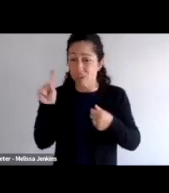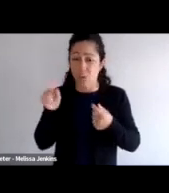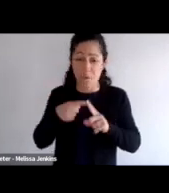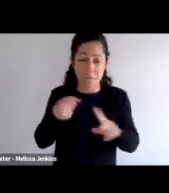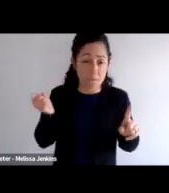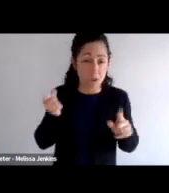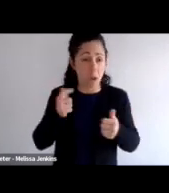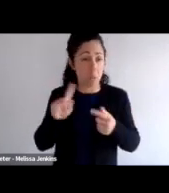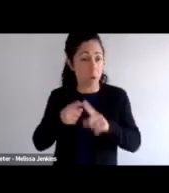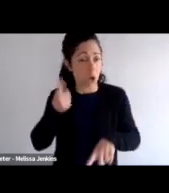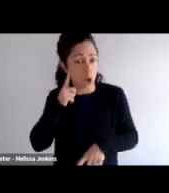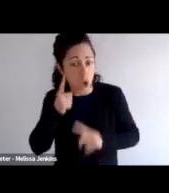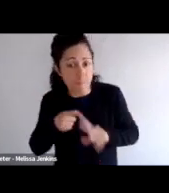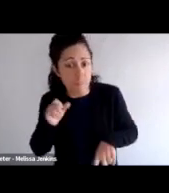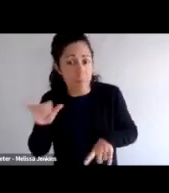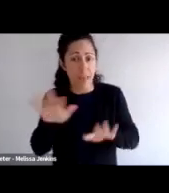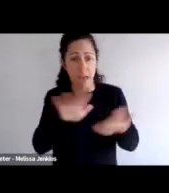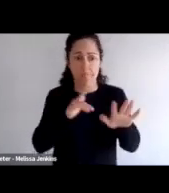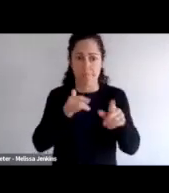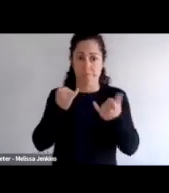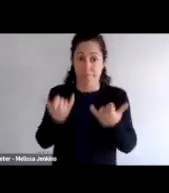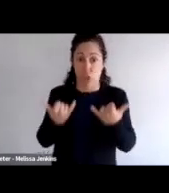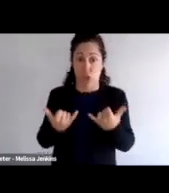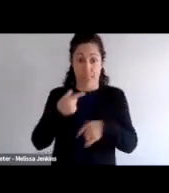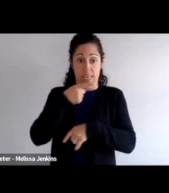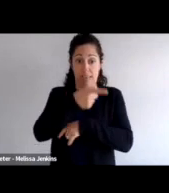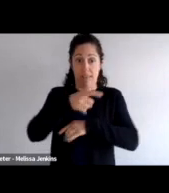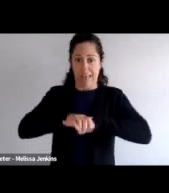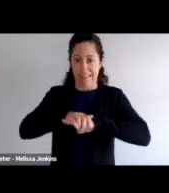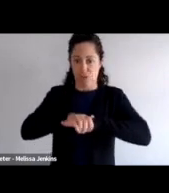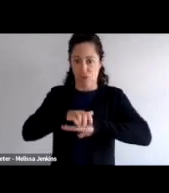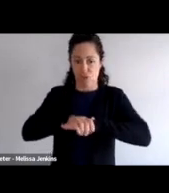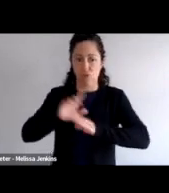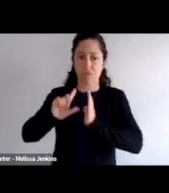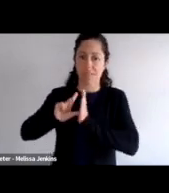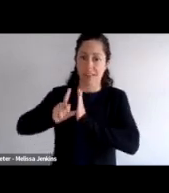know and currently it's in English we will be adding other languages in 2023.